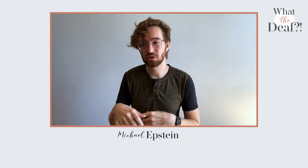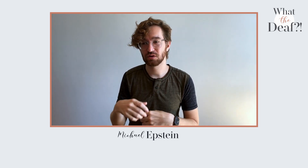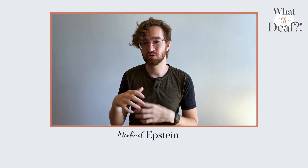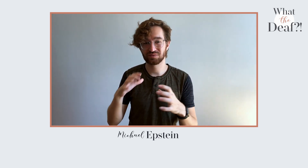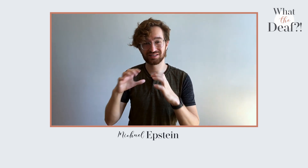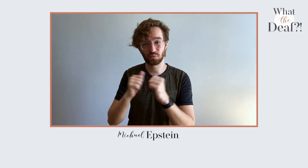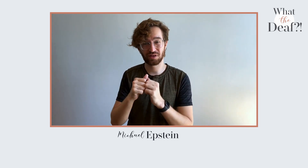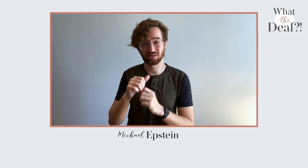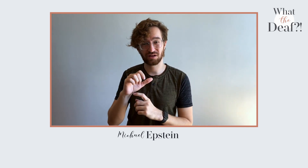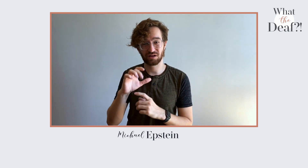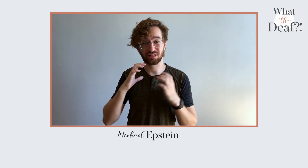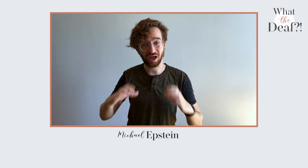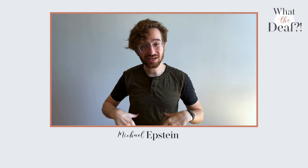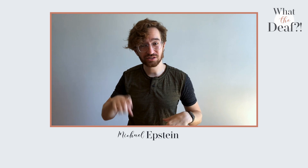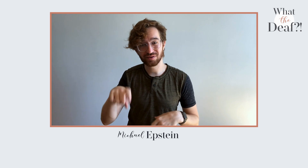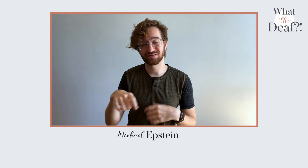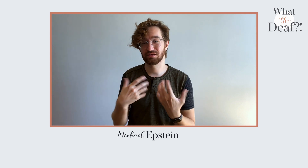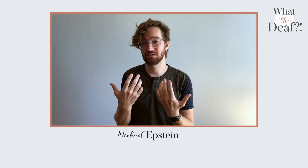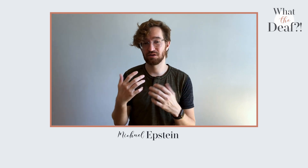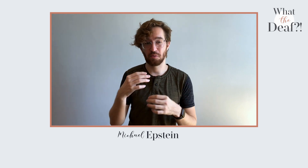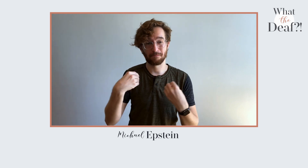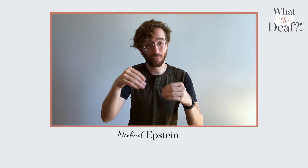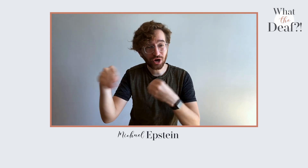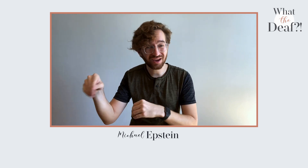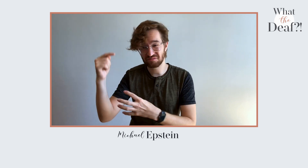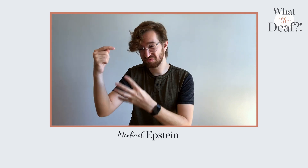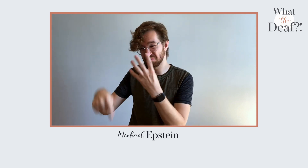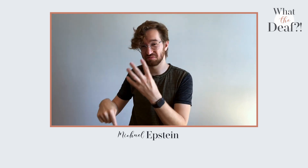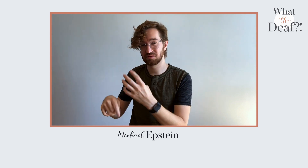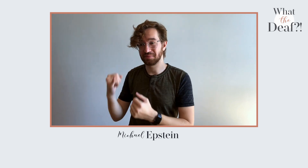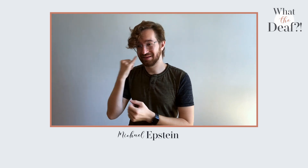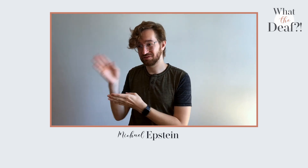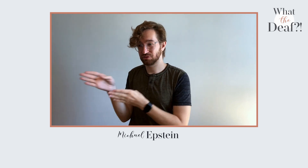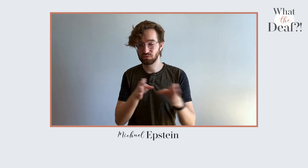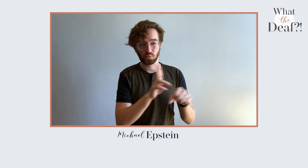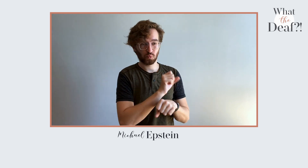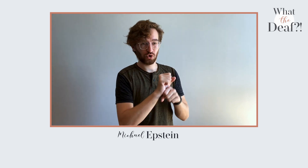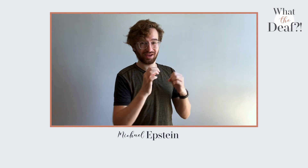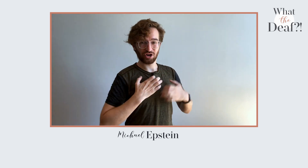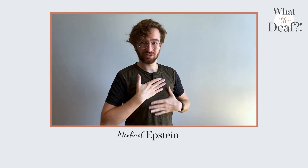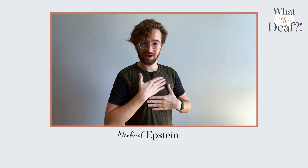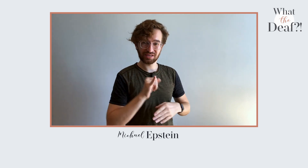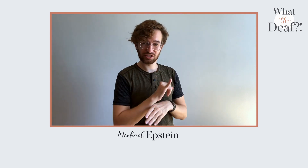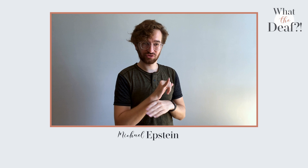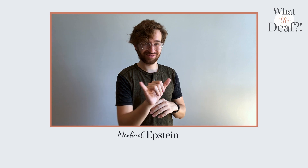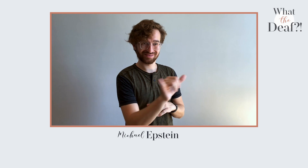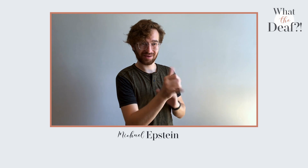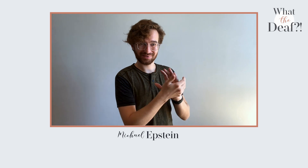dealing with establishing a clientele, dealing with marketing. But if you're using that same skill in a job in the entertainment industry,